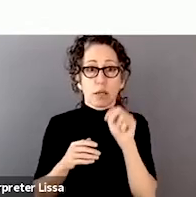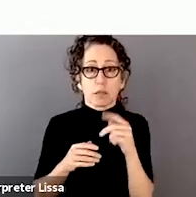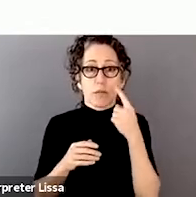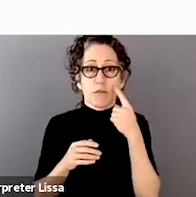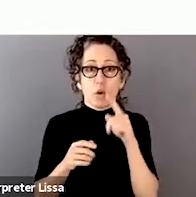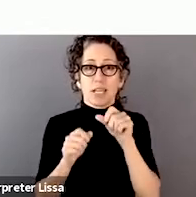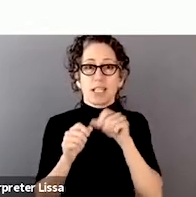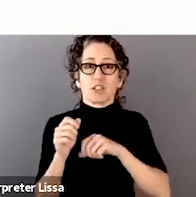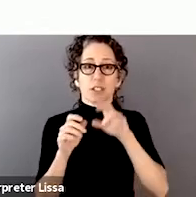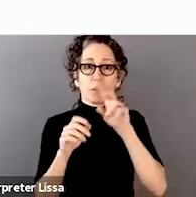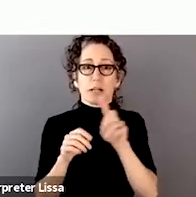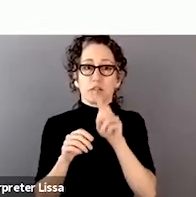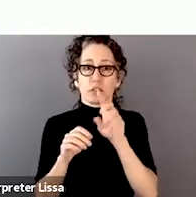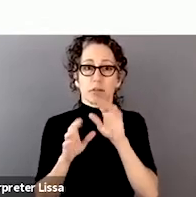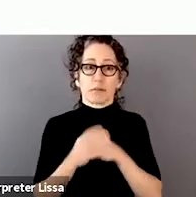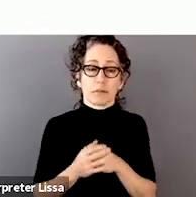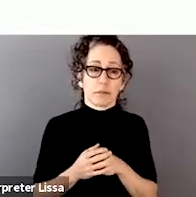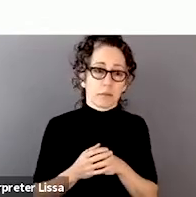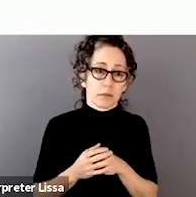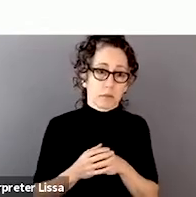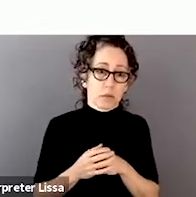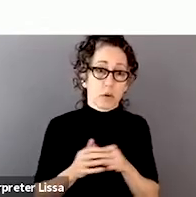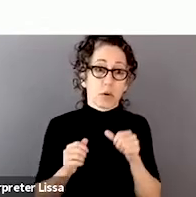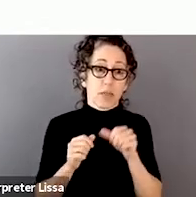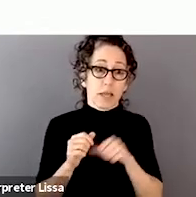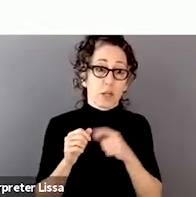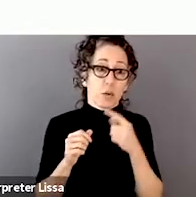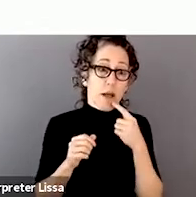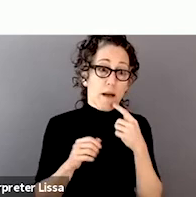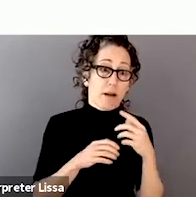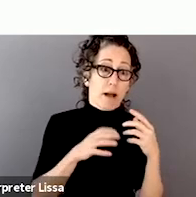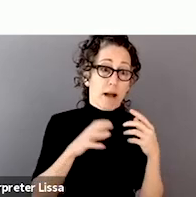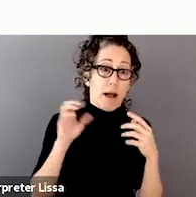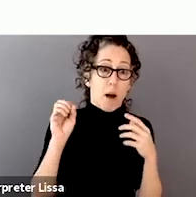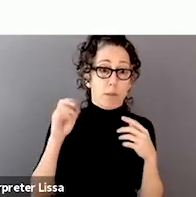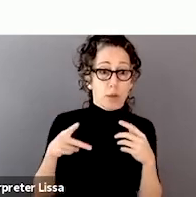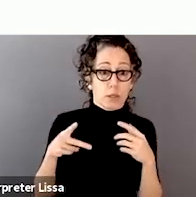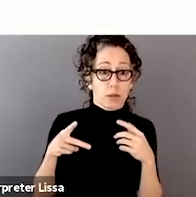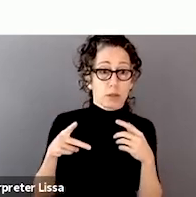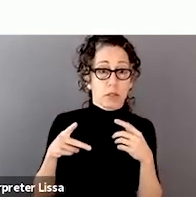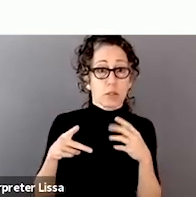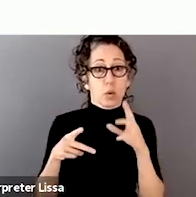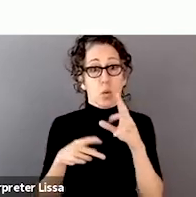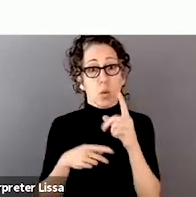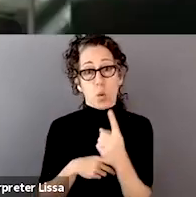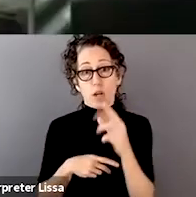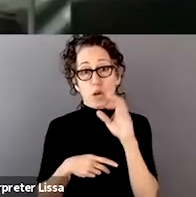Following pre-existing hidden units and the output is one unit to score for the given label.